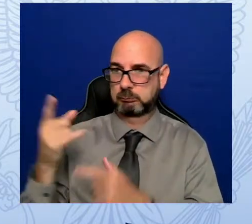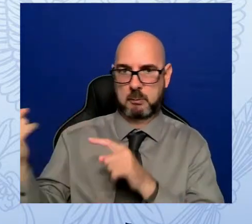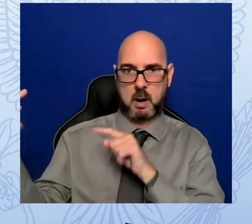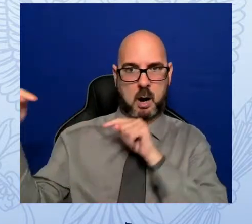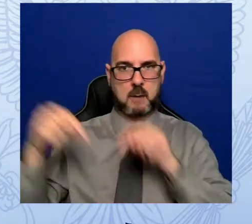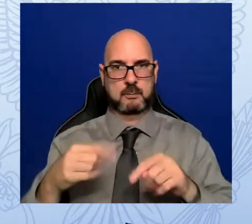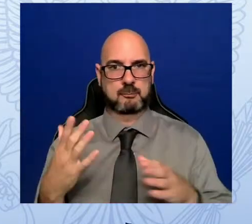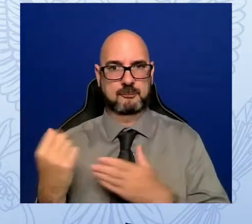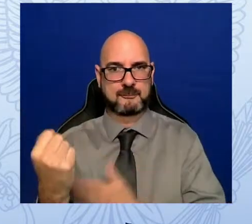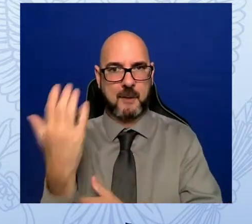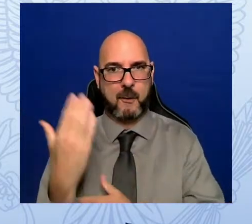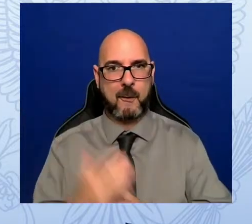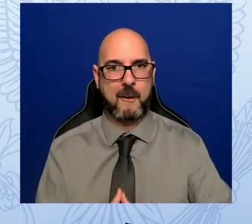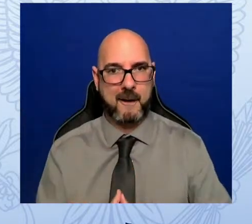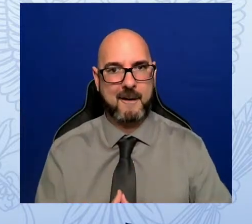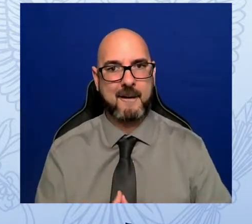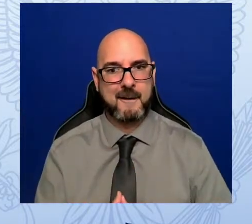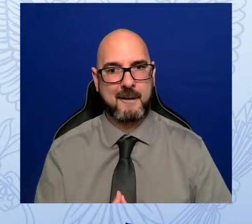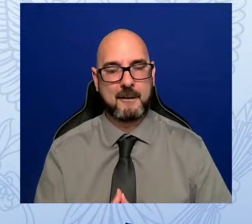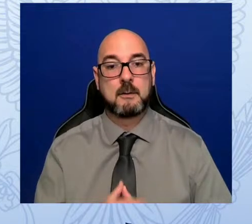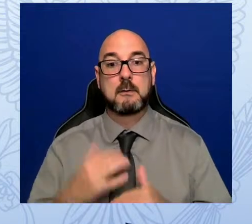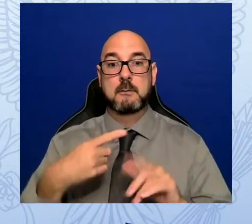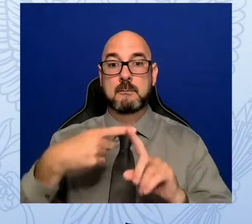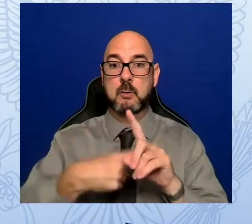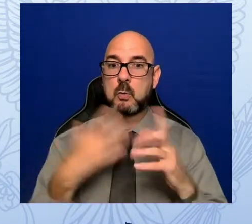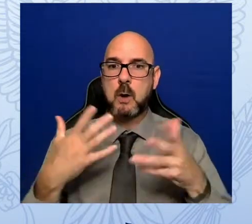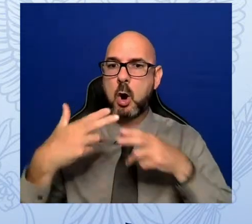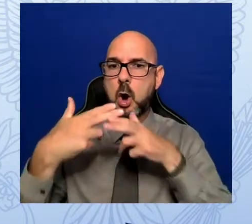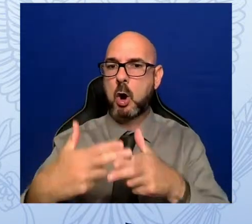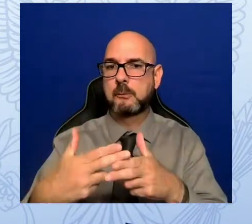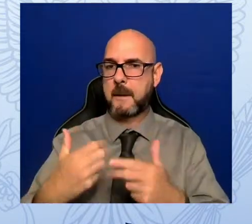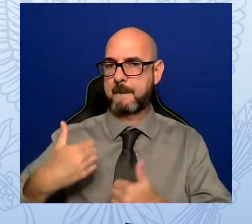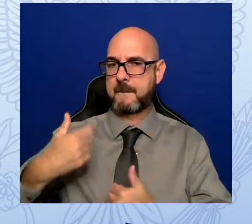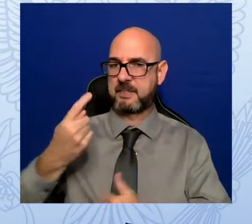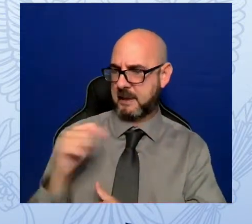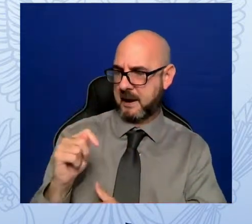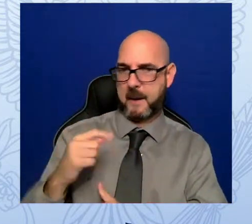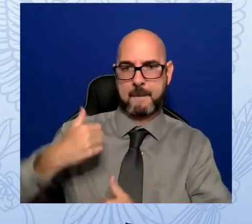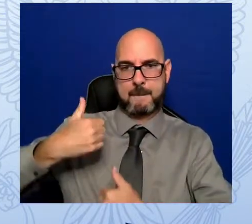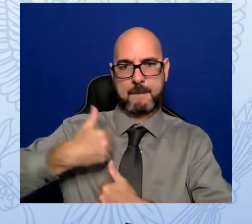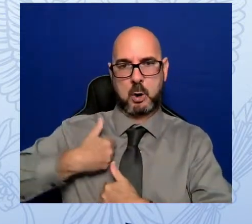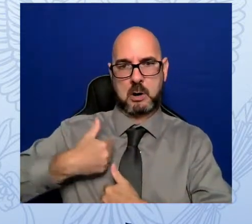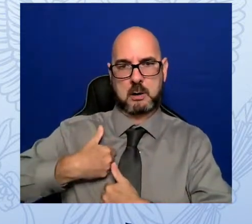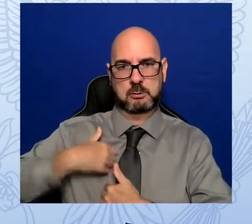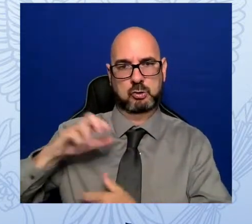This month of the Military Child, we celebrate you, our military kids,